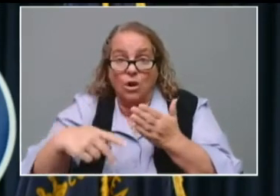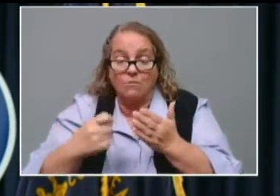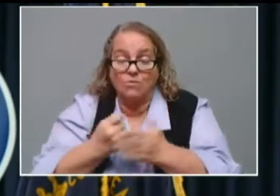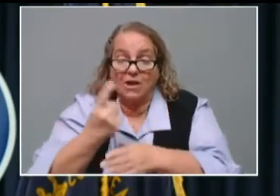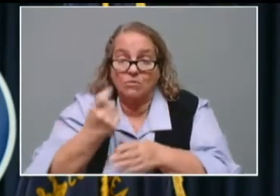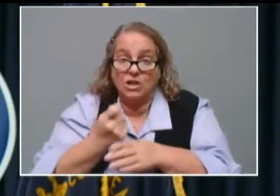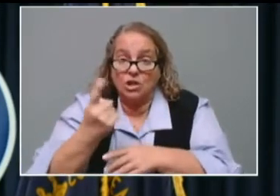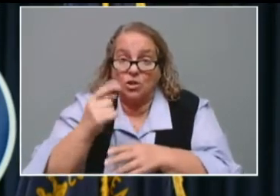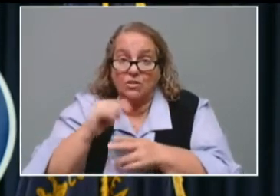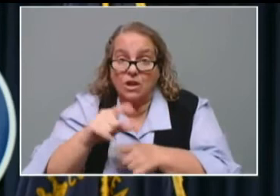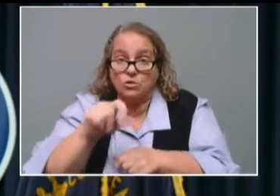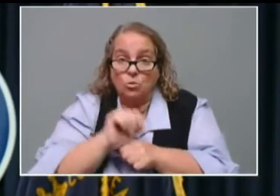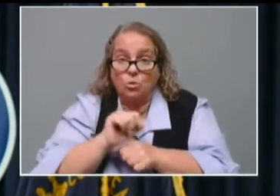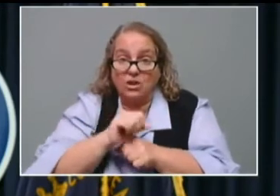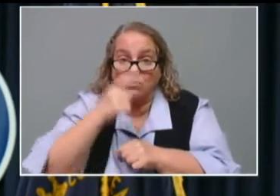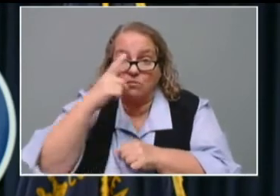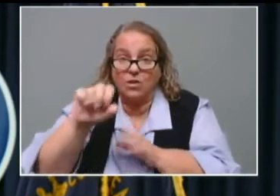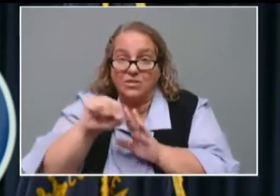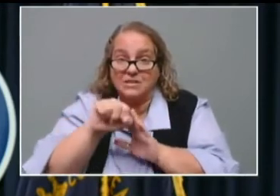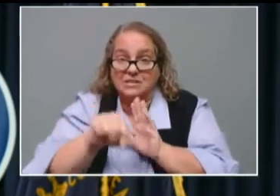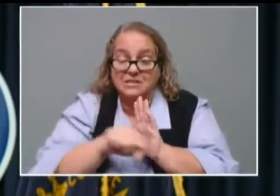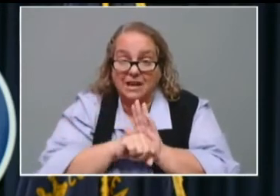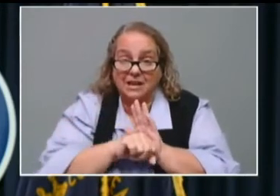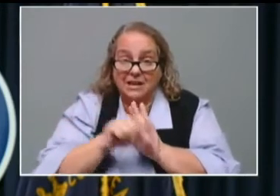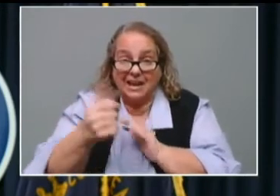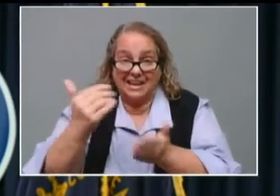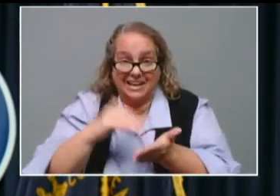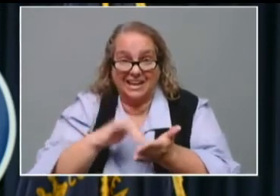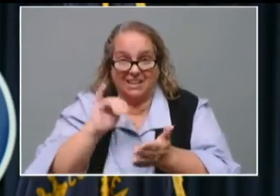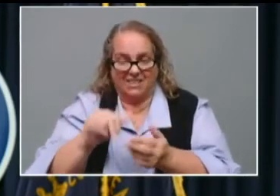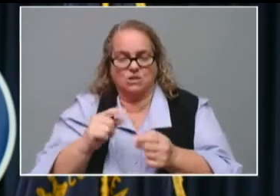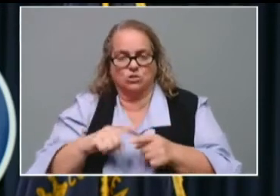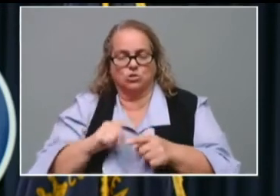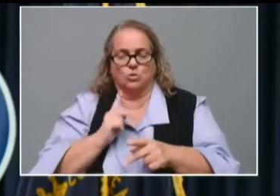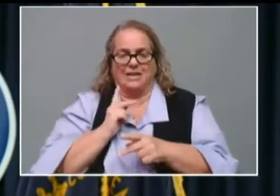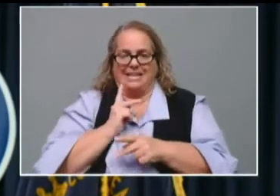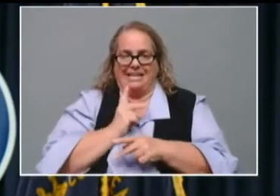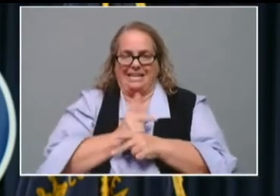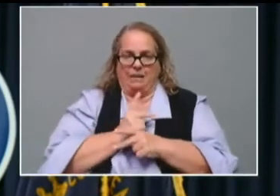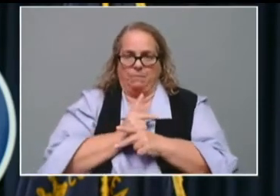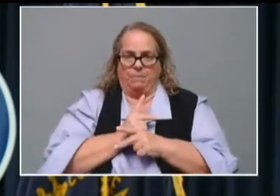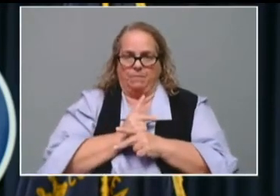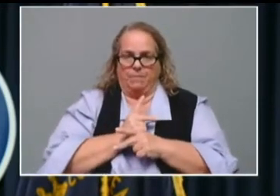state. Again, that is a retention uh, measure that we don't have for new